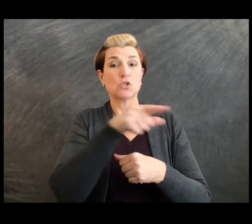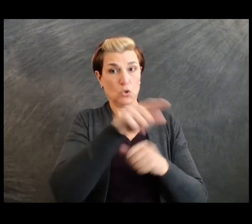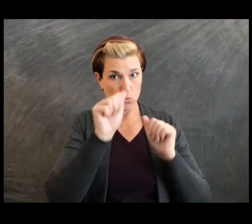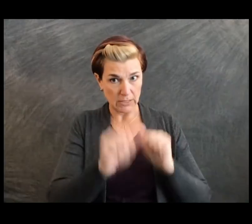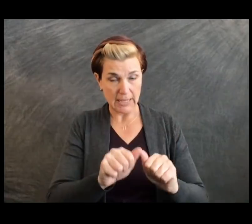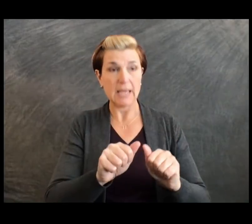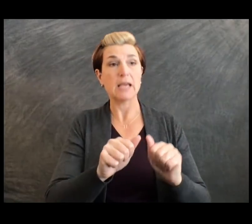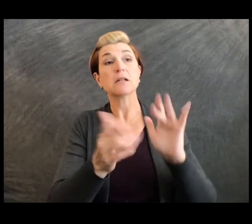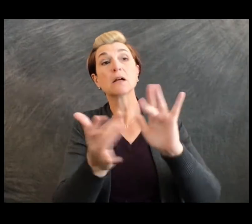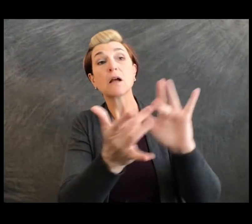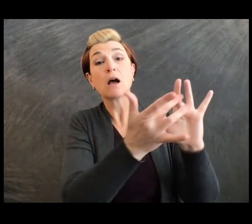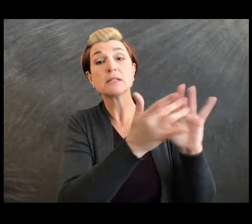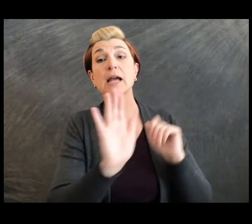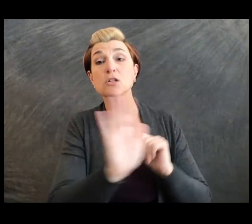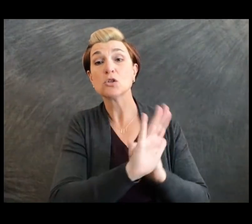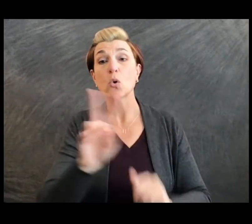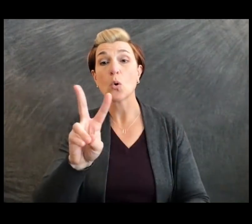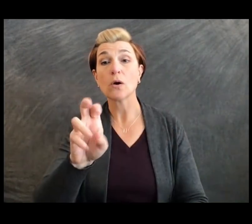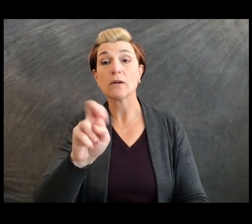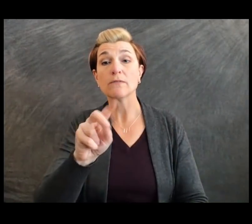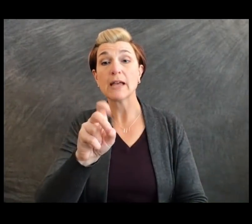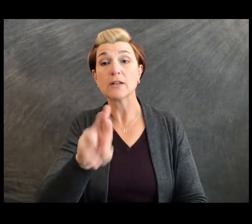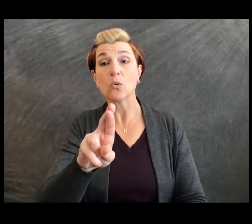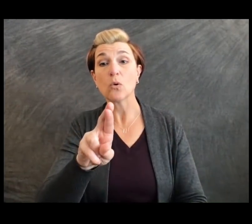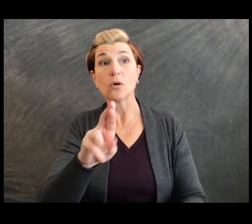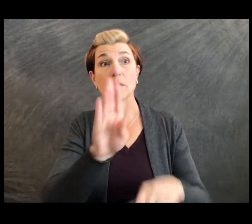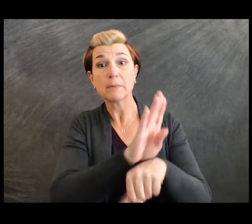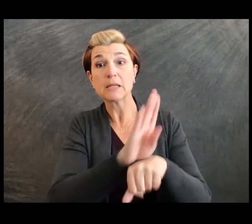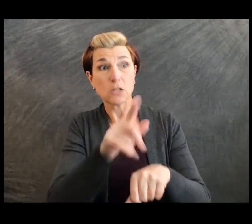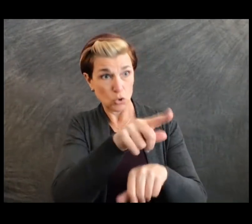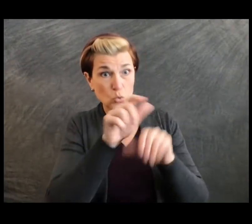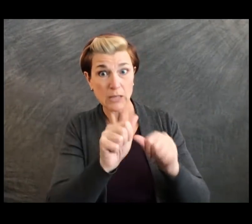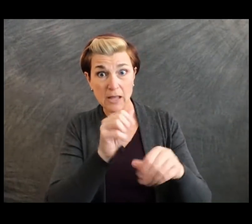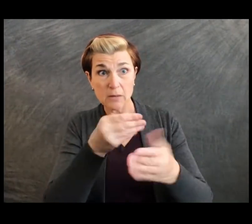and buy it on the open market buy it where you can find it we will reimburse